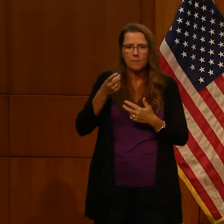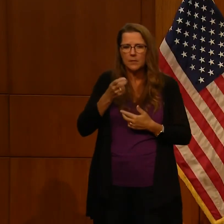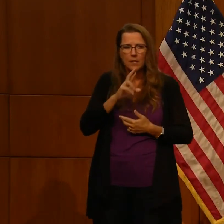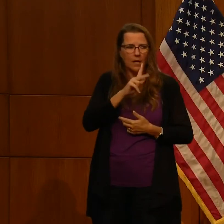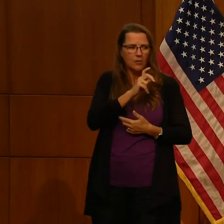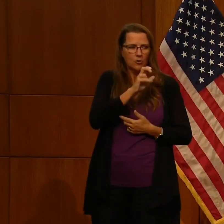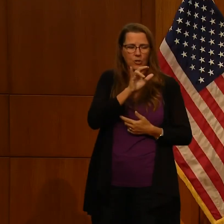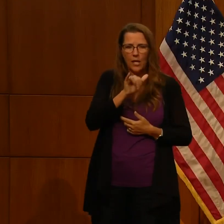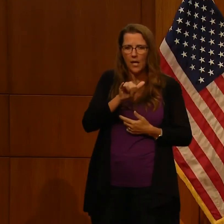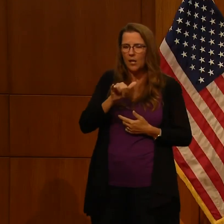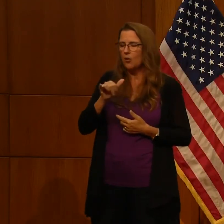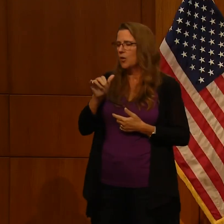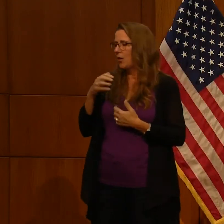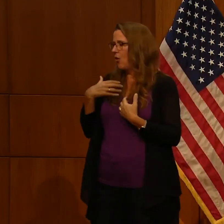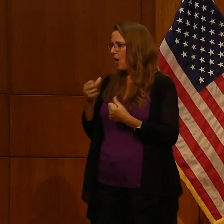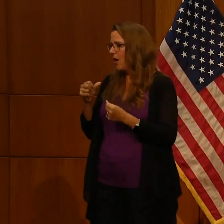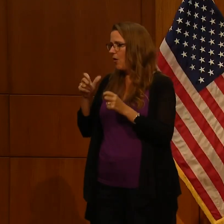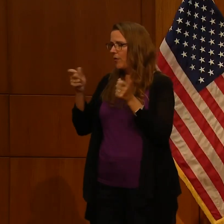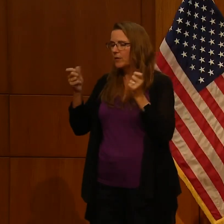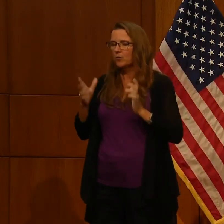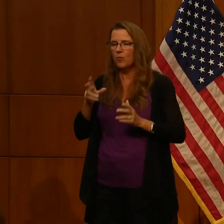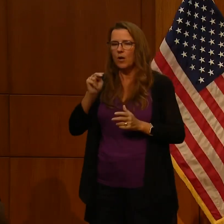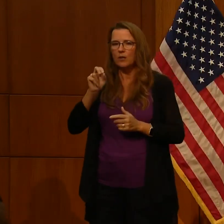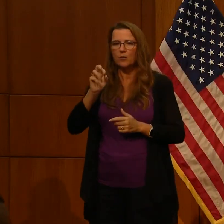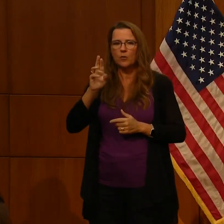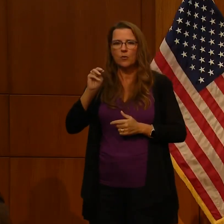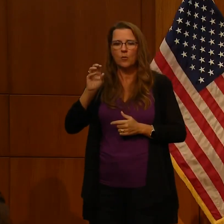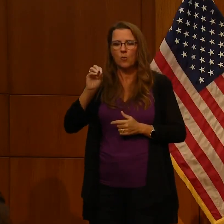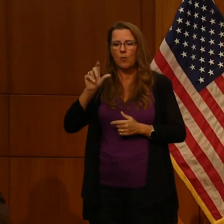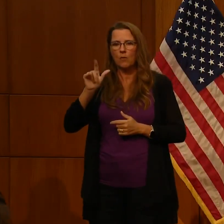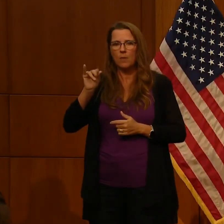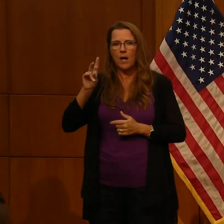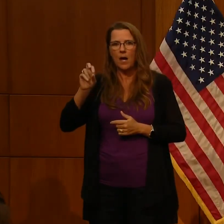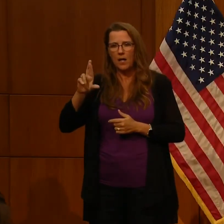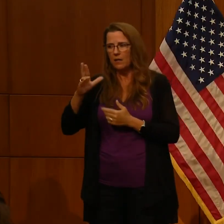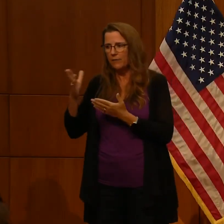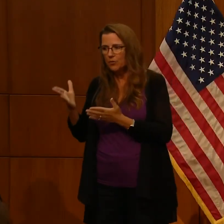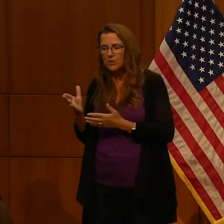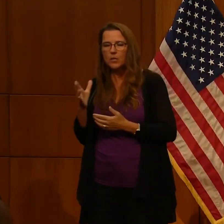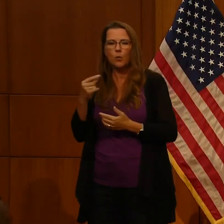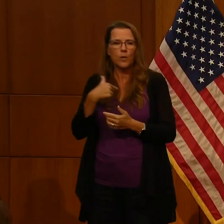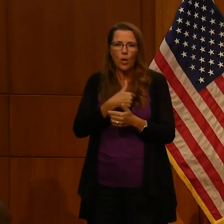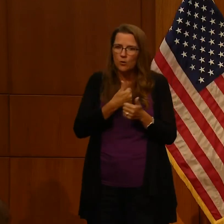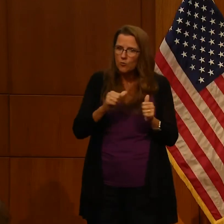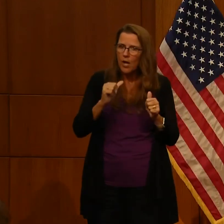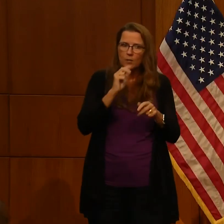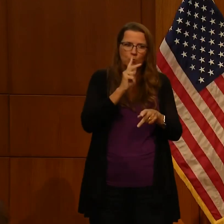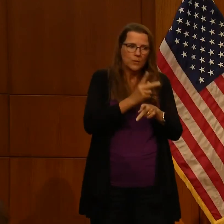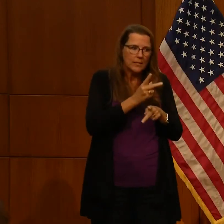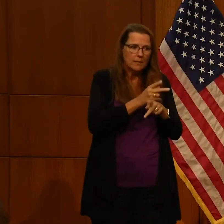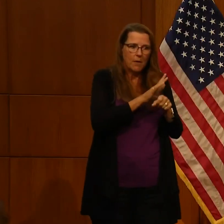LOOKING AT ALL THOSE OPTIONS. DR CAREY OR HEALTH DIRECTOR